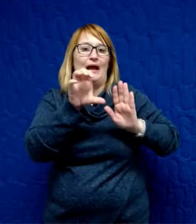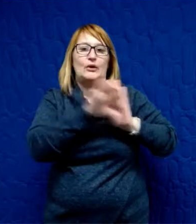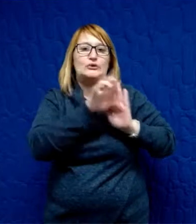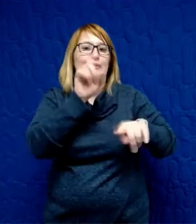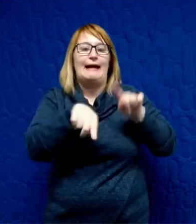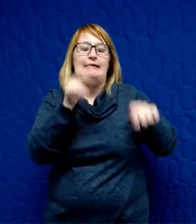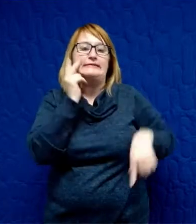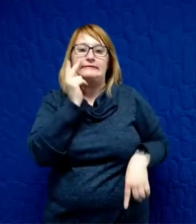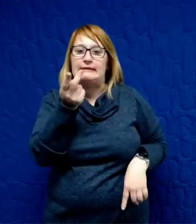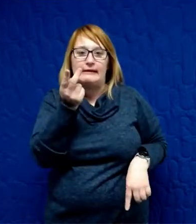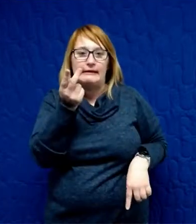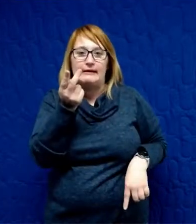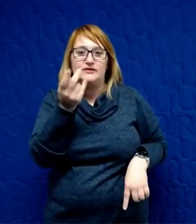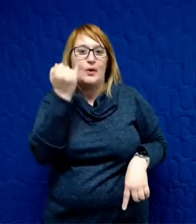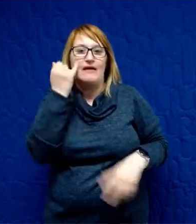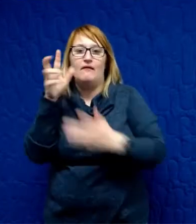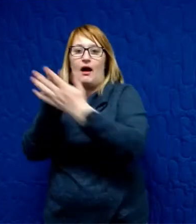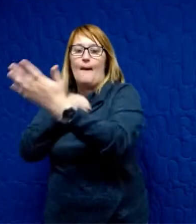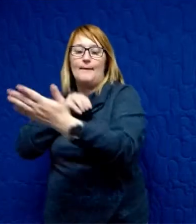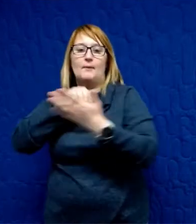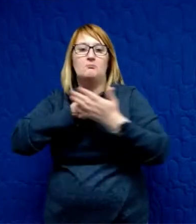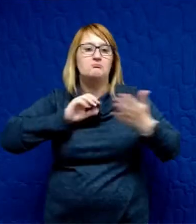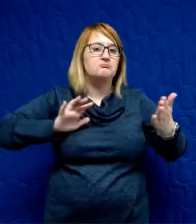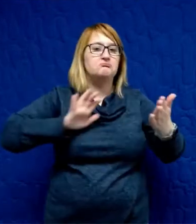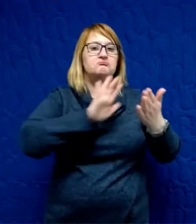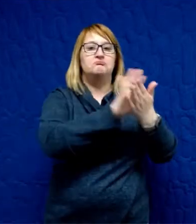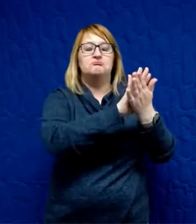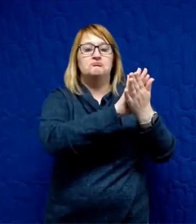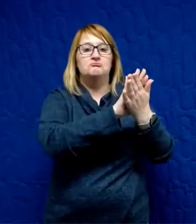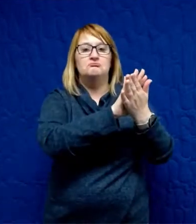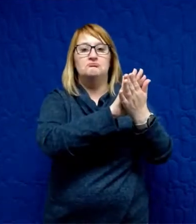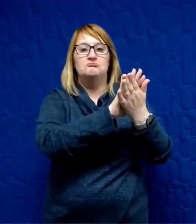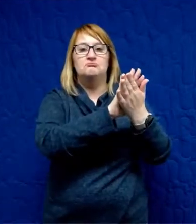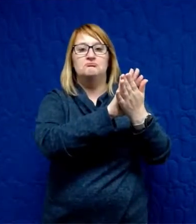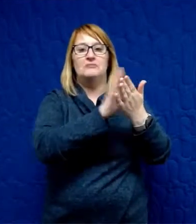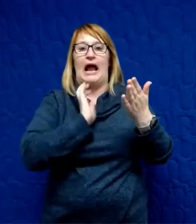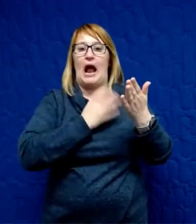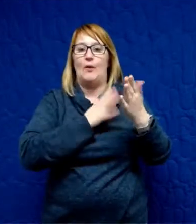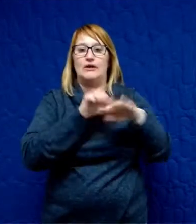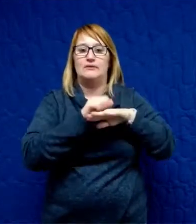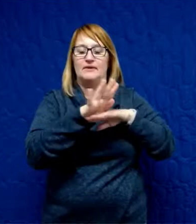and paste a selection from Microsoft Word and you put it into our submission